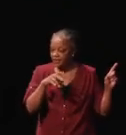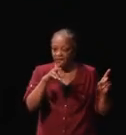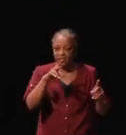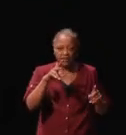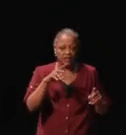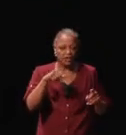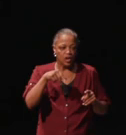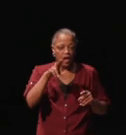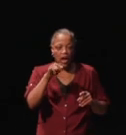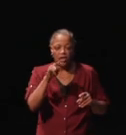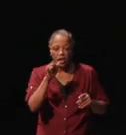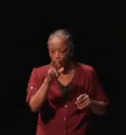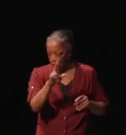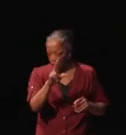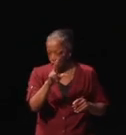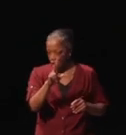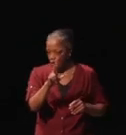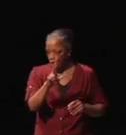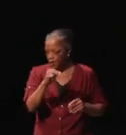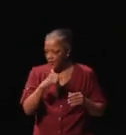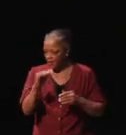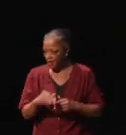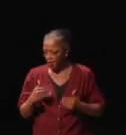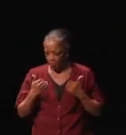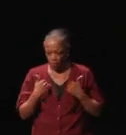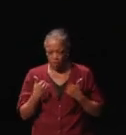This is the Martyr Center, and this is a young lad using